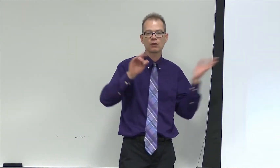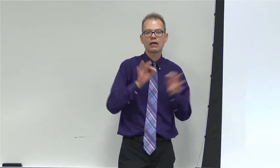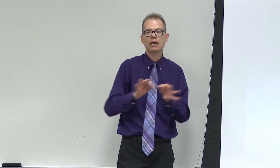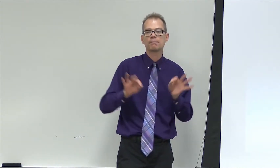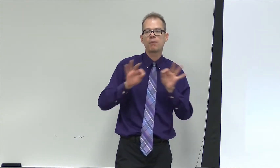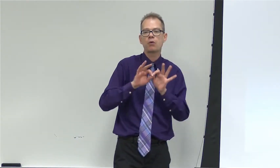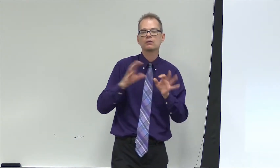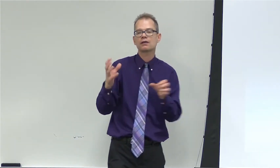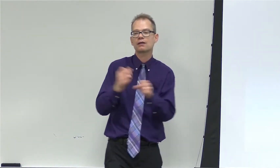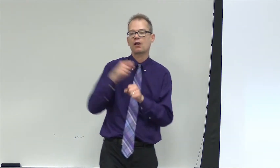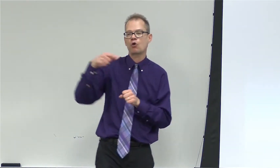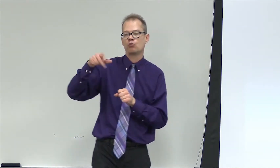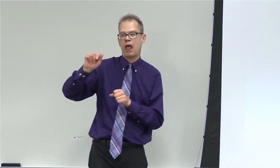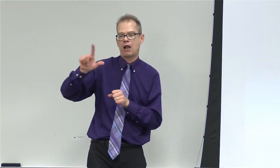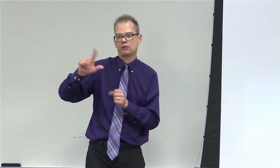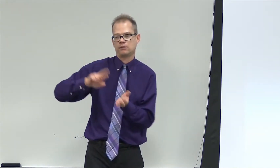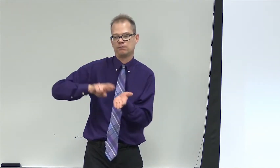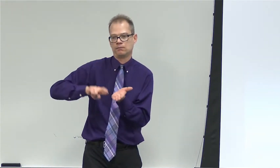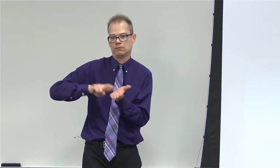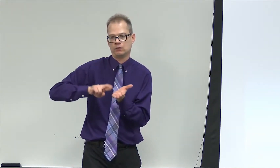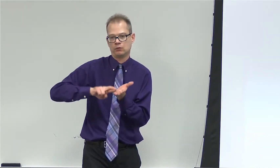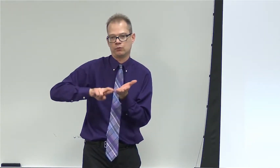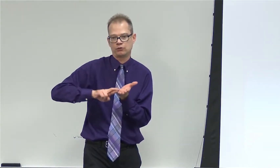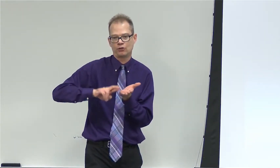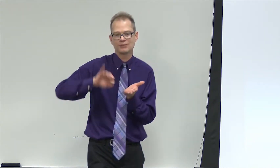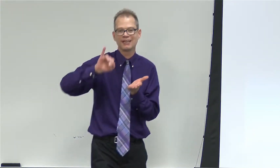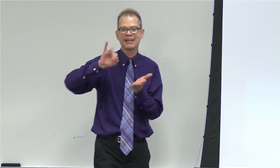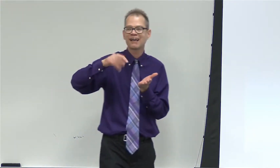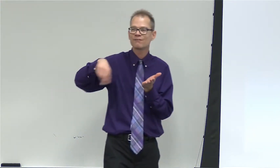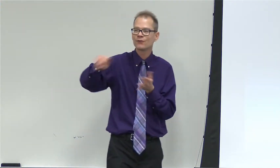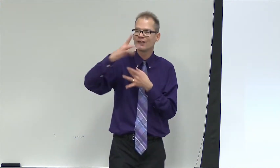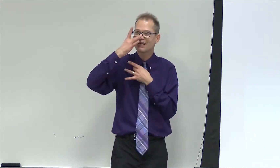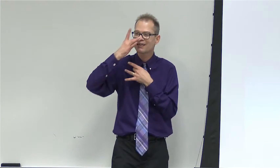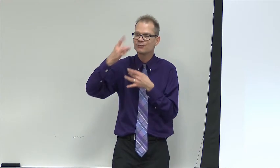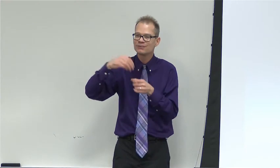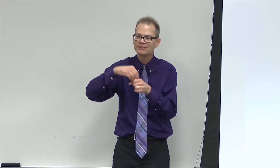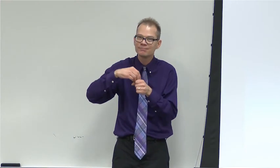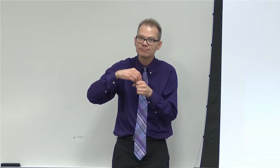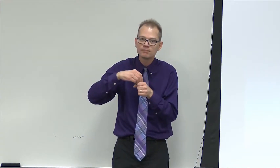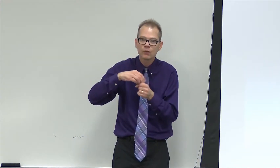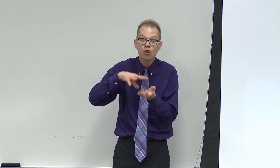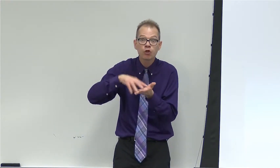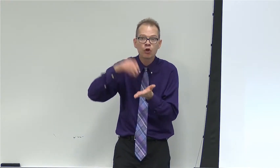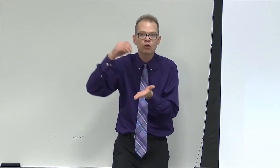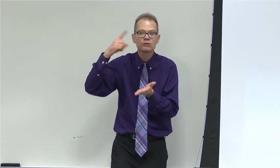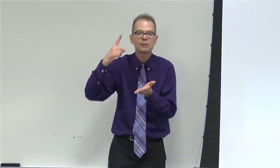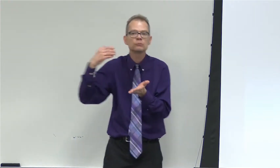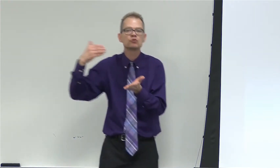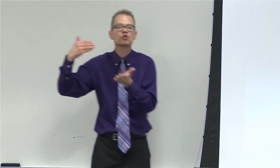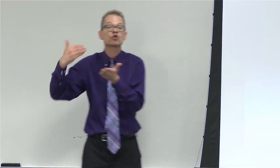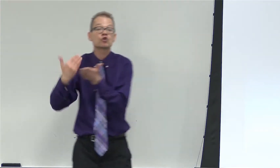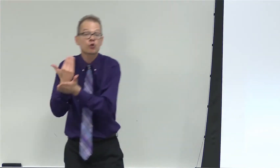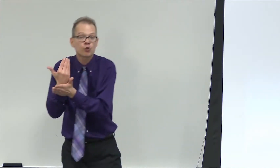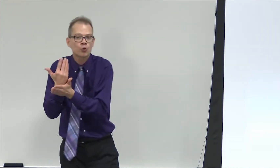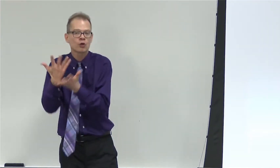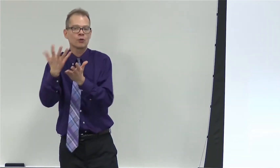This is where it's important to have qualitative research. If you're interested in, say, learning something new,